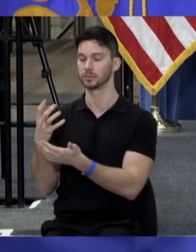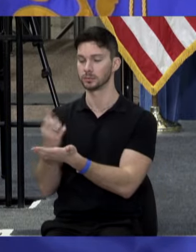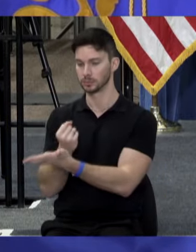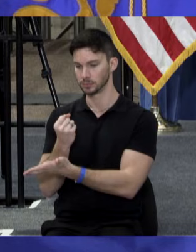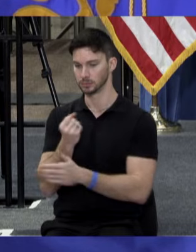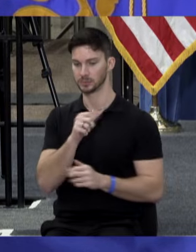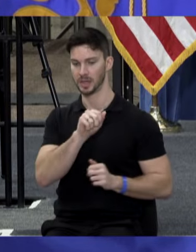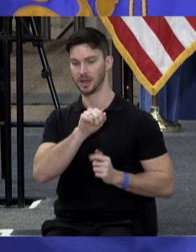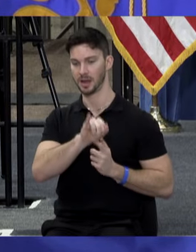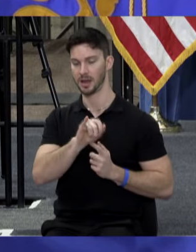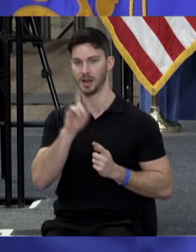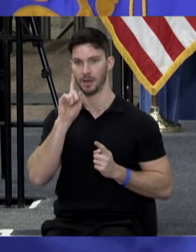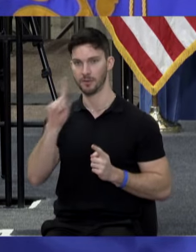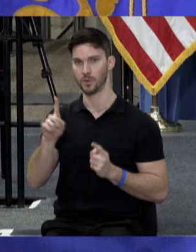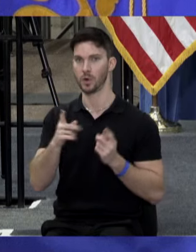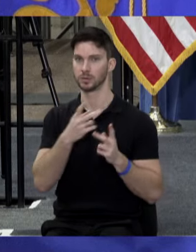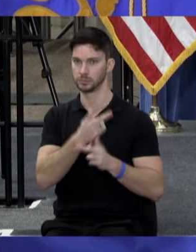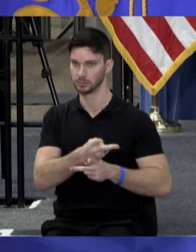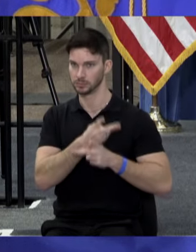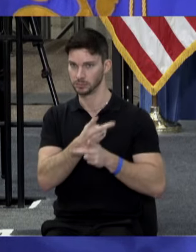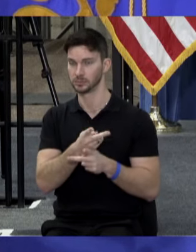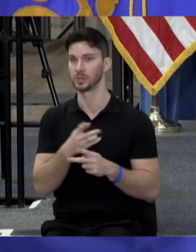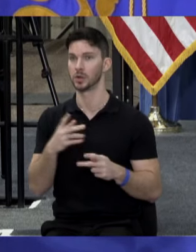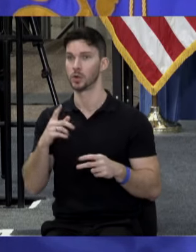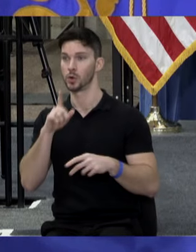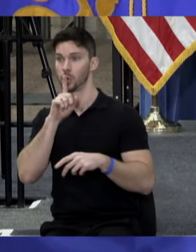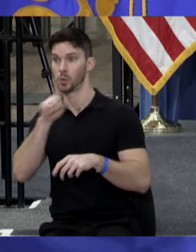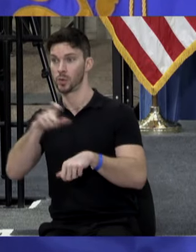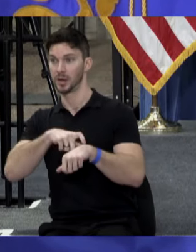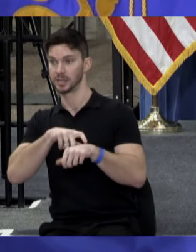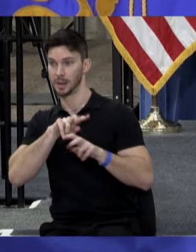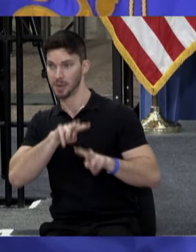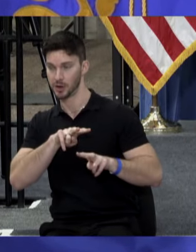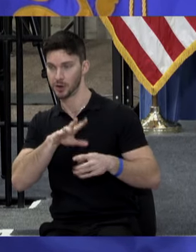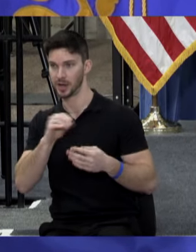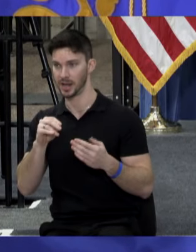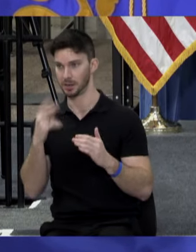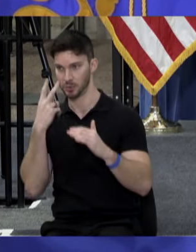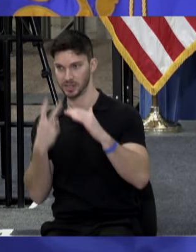real-time monitoring, and predictive interventions. The report also directed